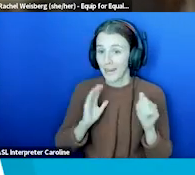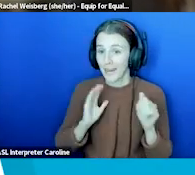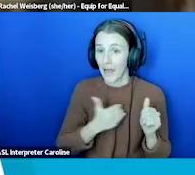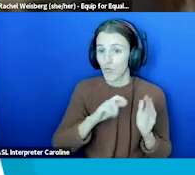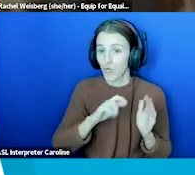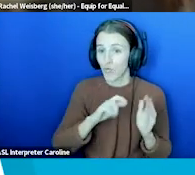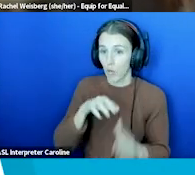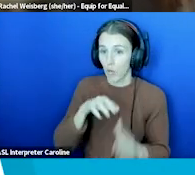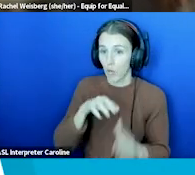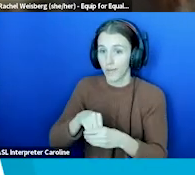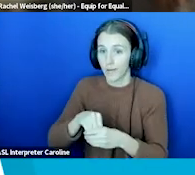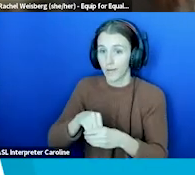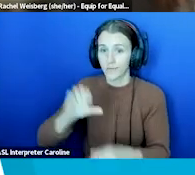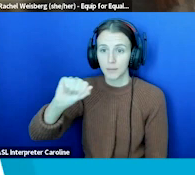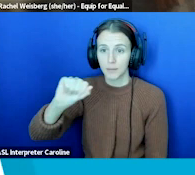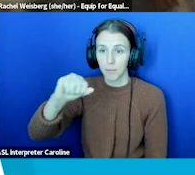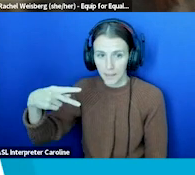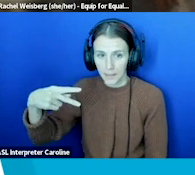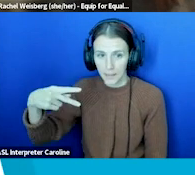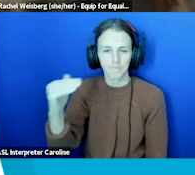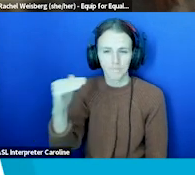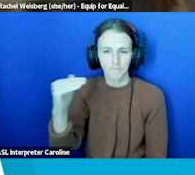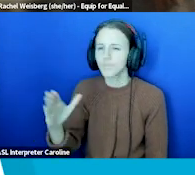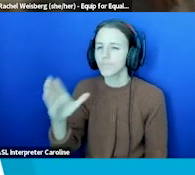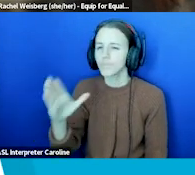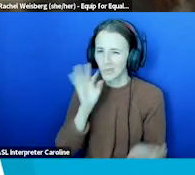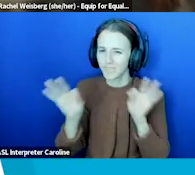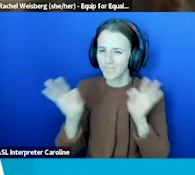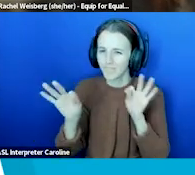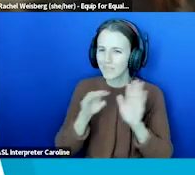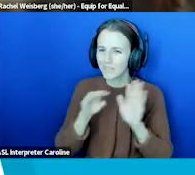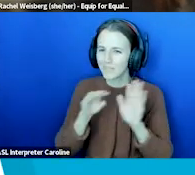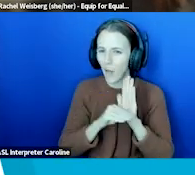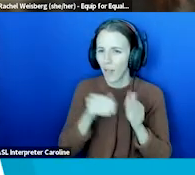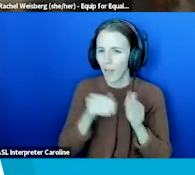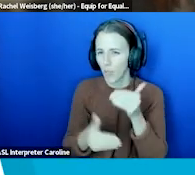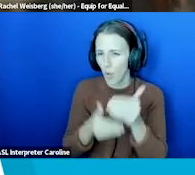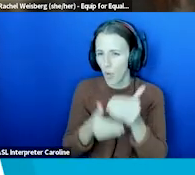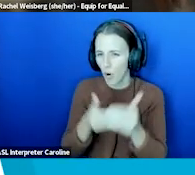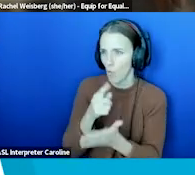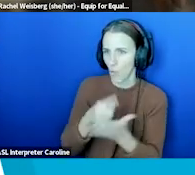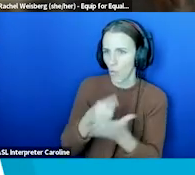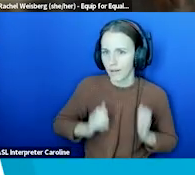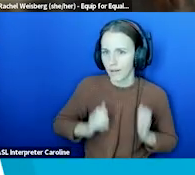TALK MORE ABOUT THE CLIENT ASSISTANCE PROGRAM.